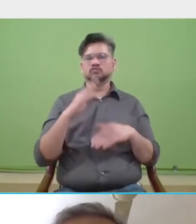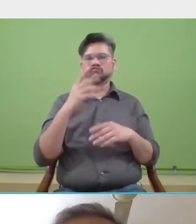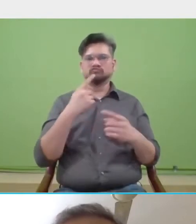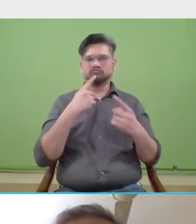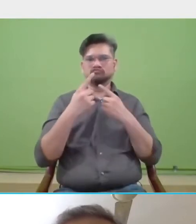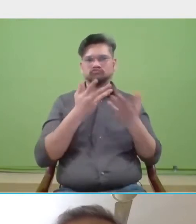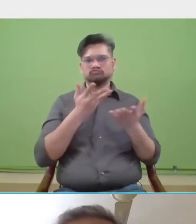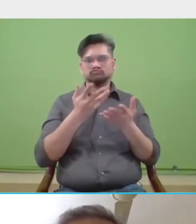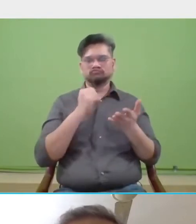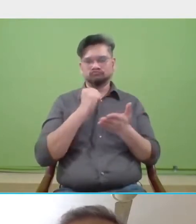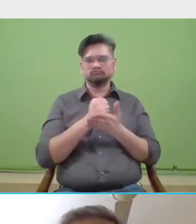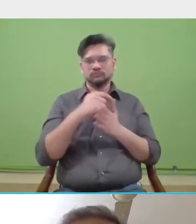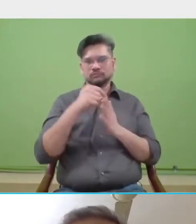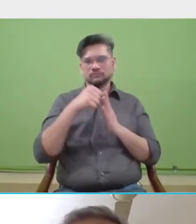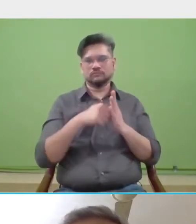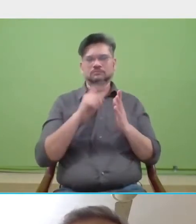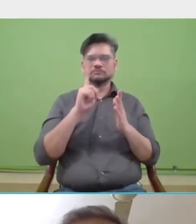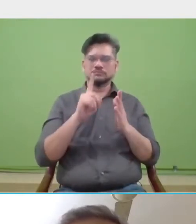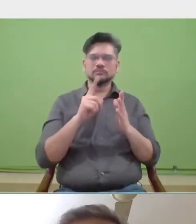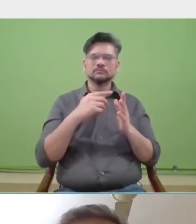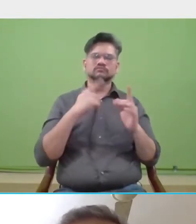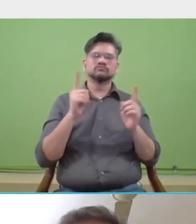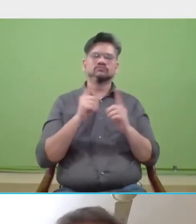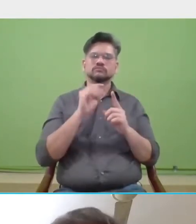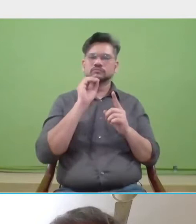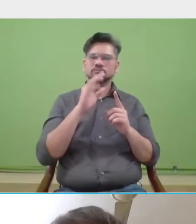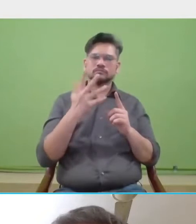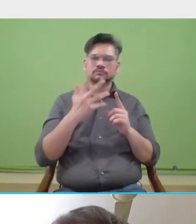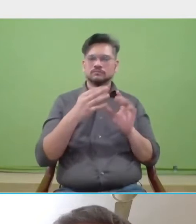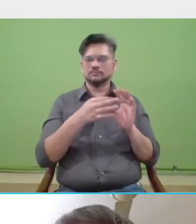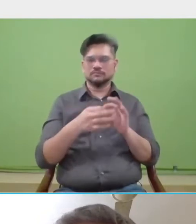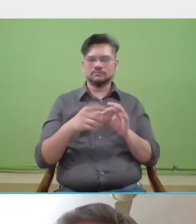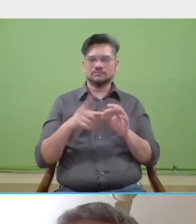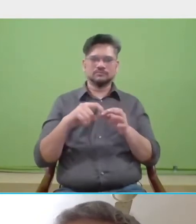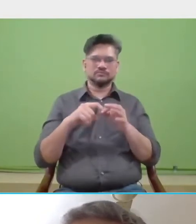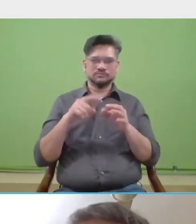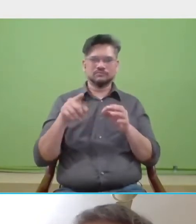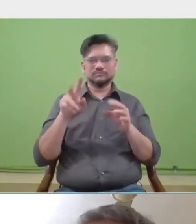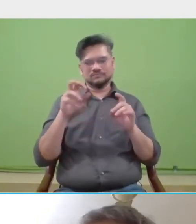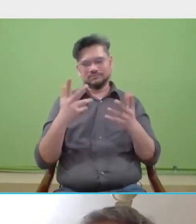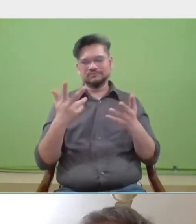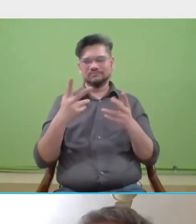one thing that I can say which is related to this question this issue observation is that